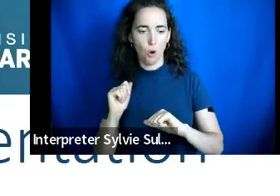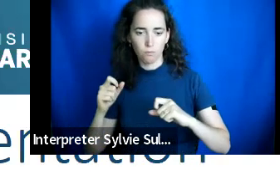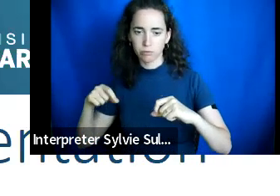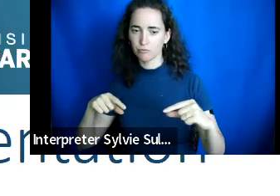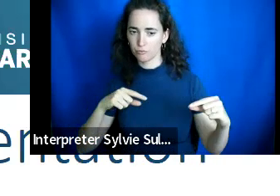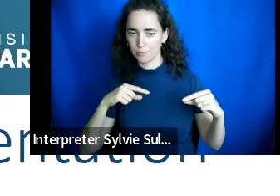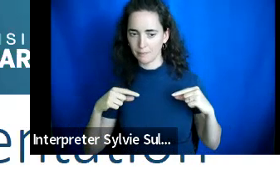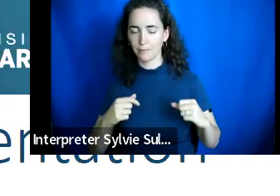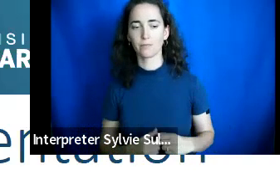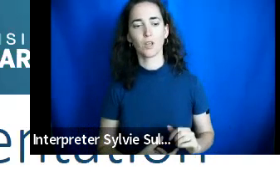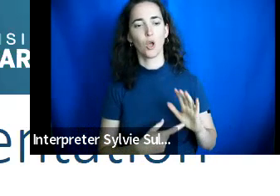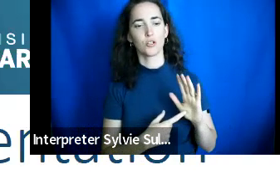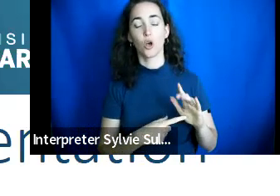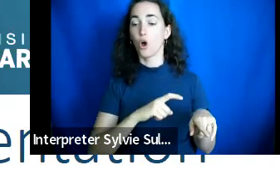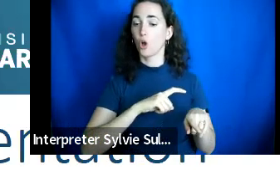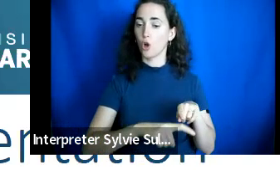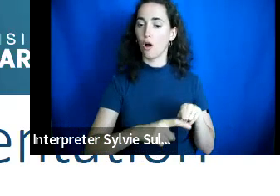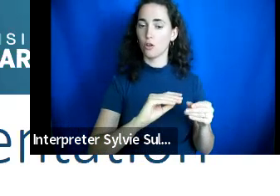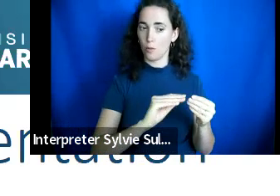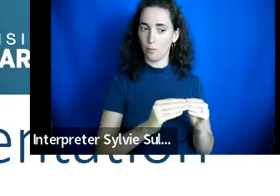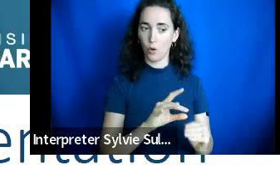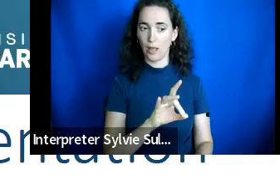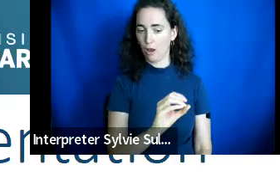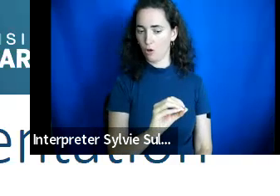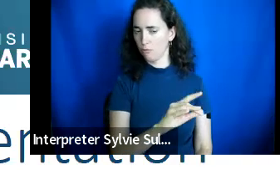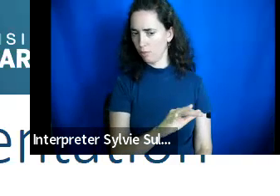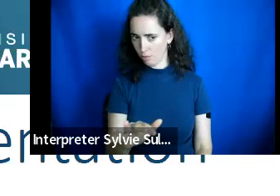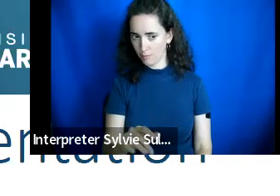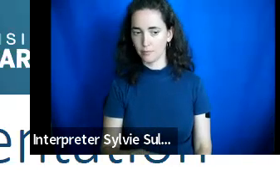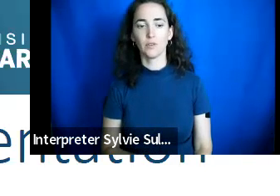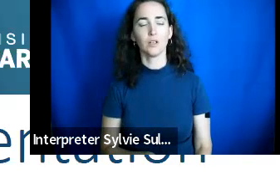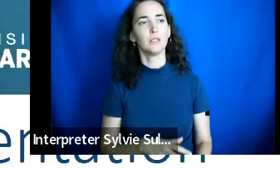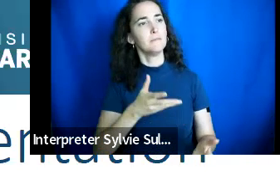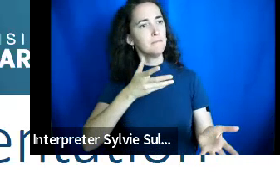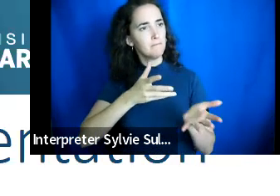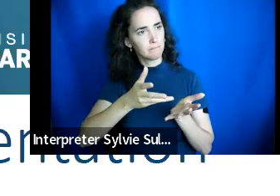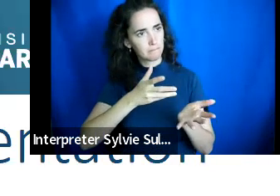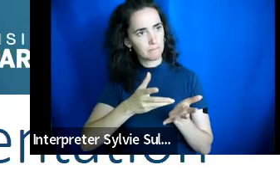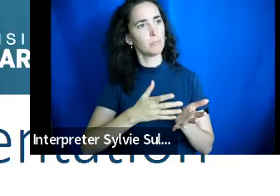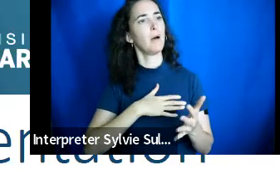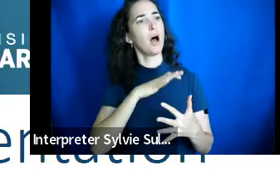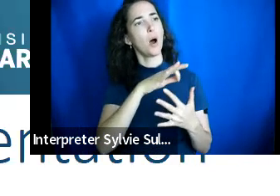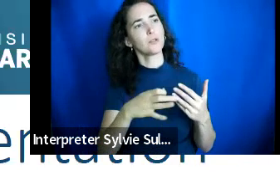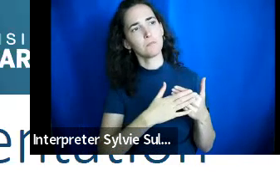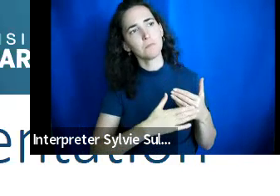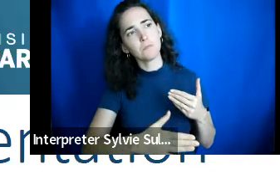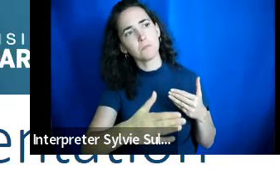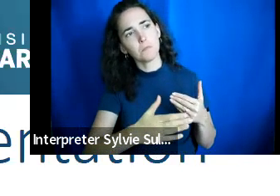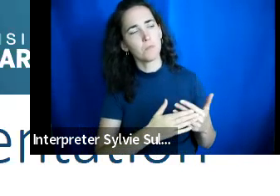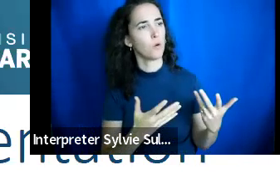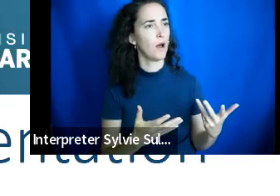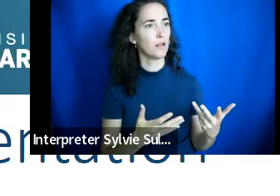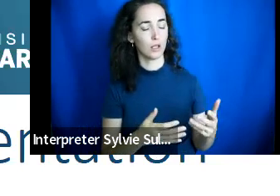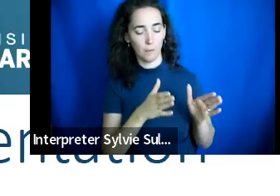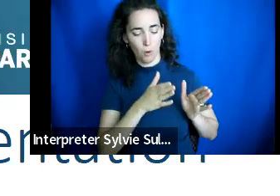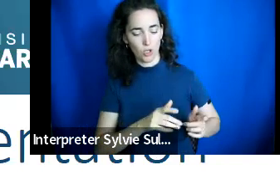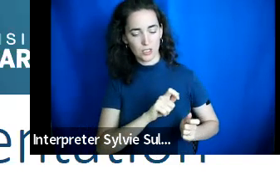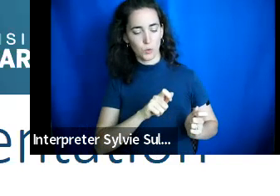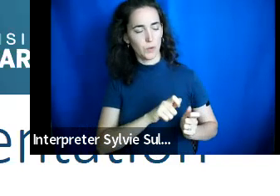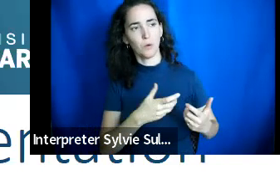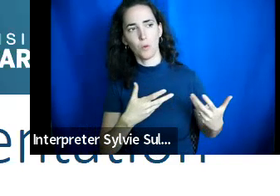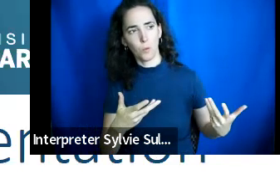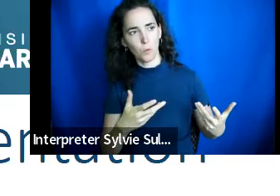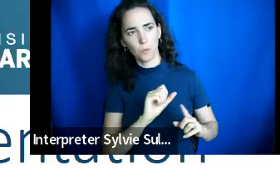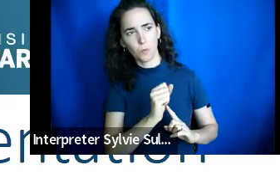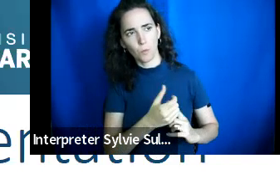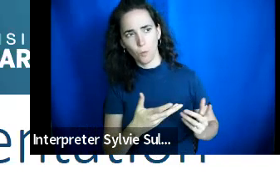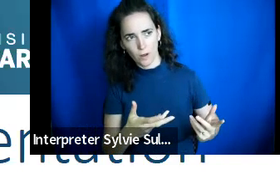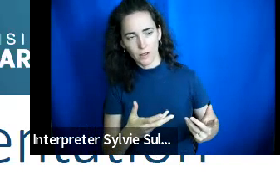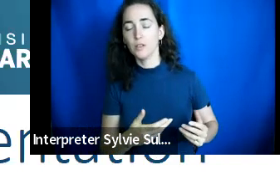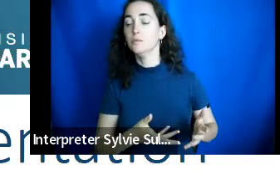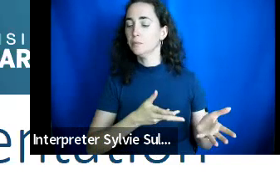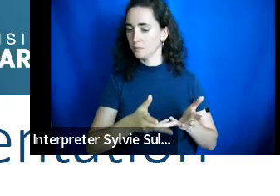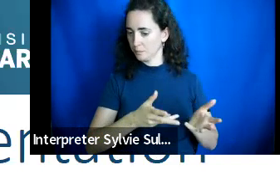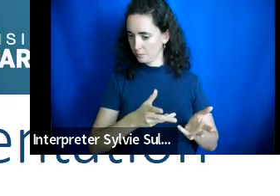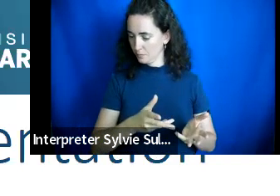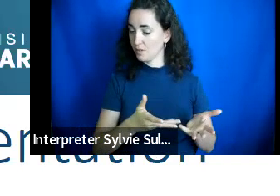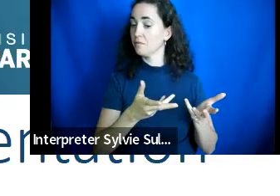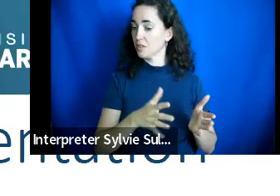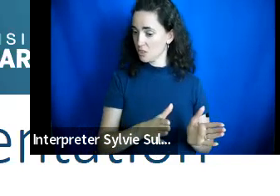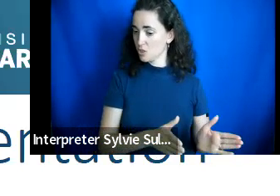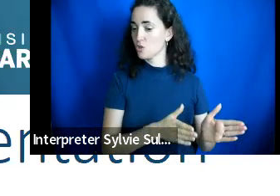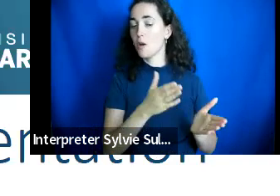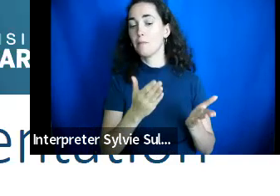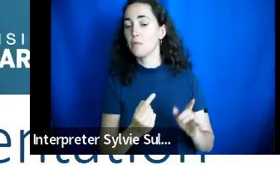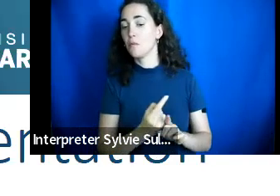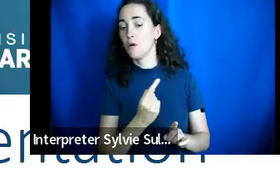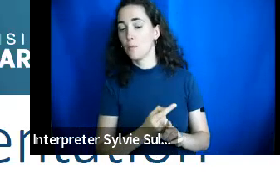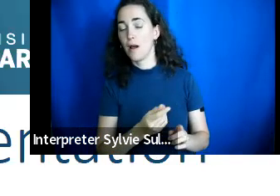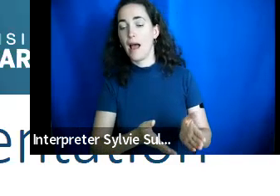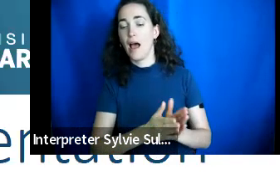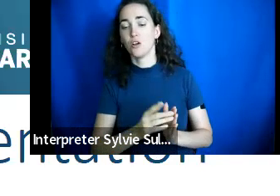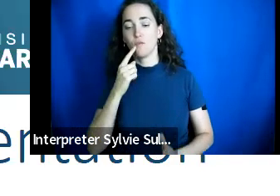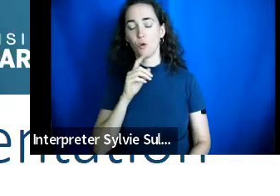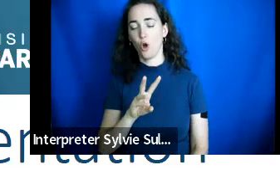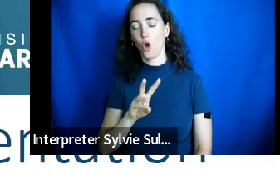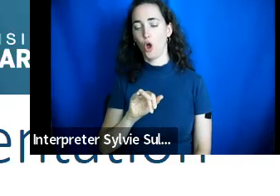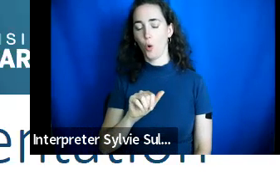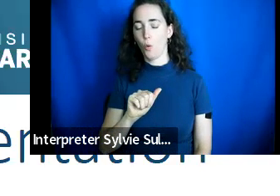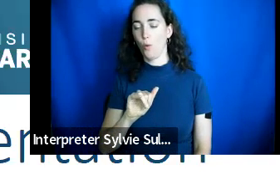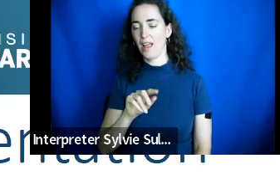So, for example, you call this 1 800 number You talk with our folks about what the long term options are, what the particular participant situation is, and then based on that conversation, it may be appropriate to request a waiver and a waiver can be for